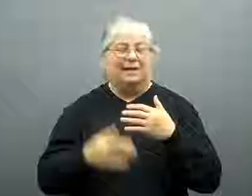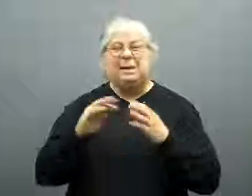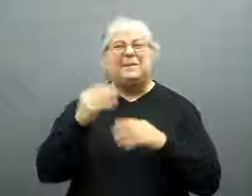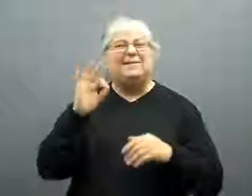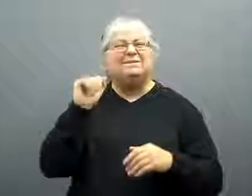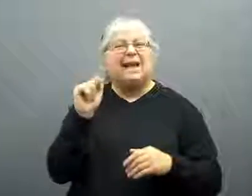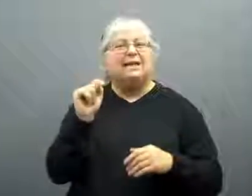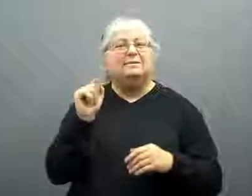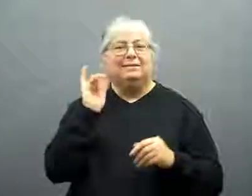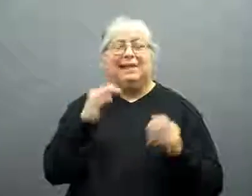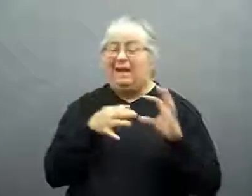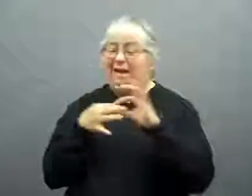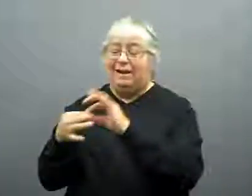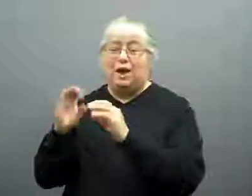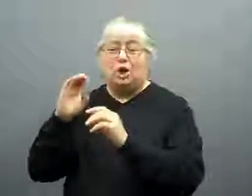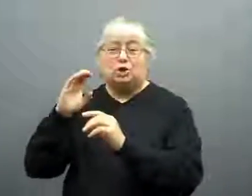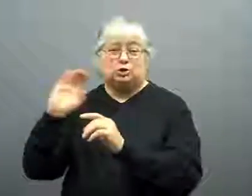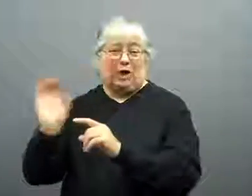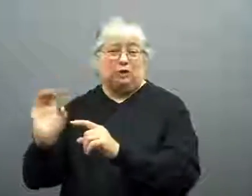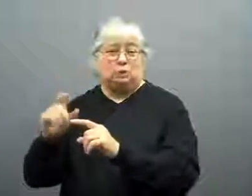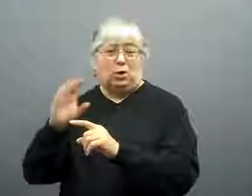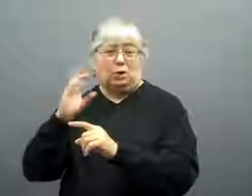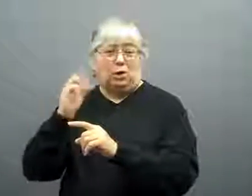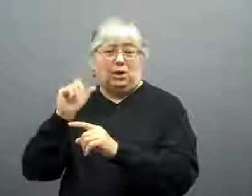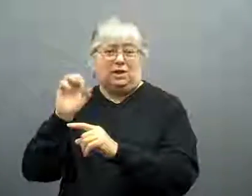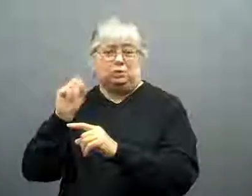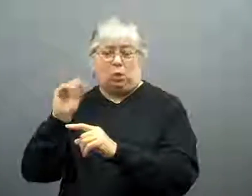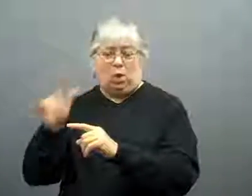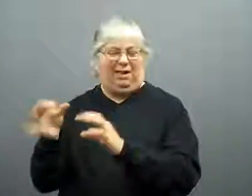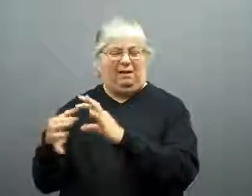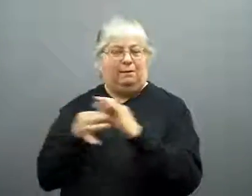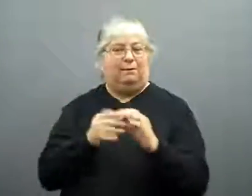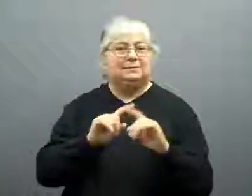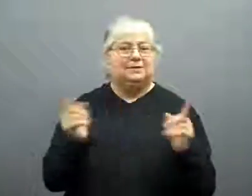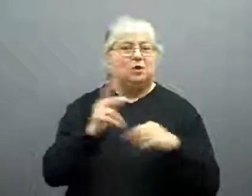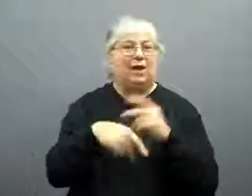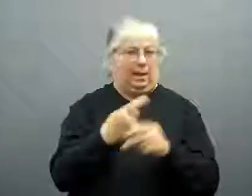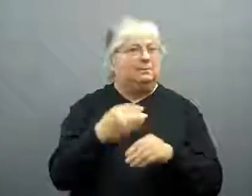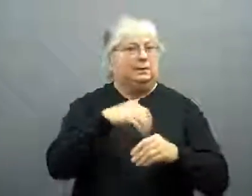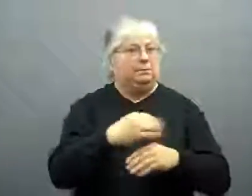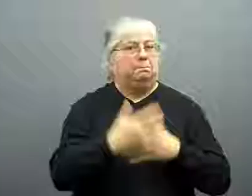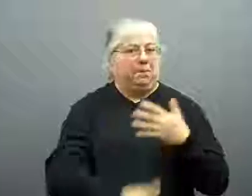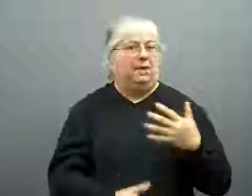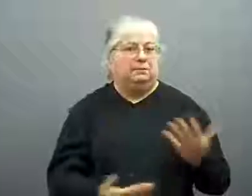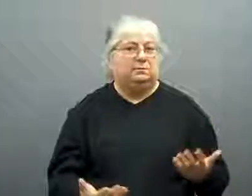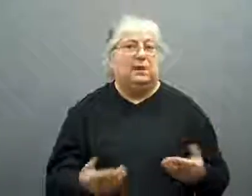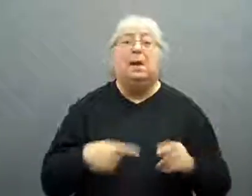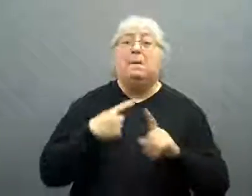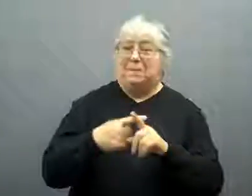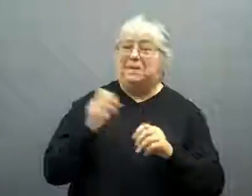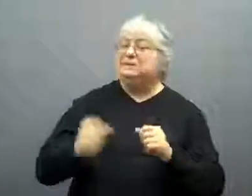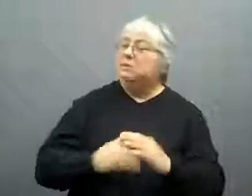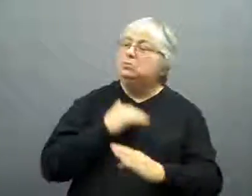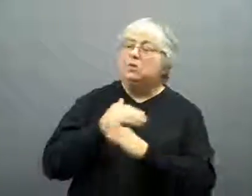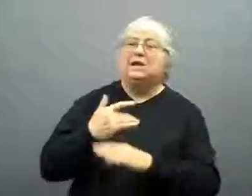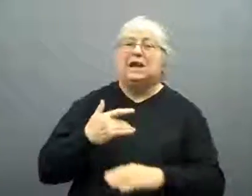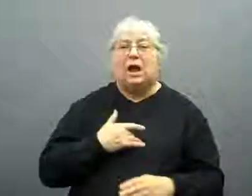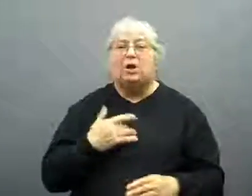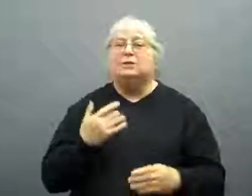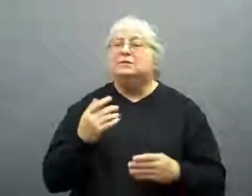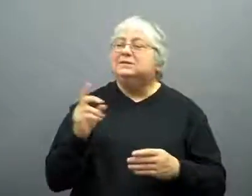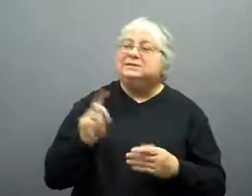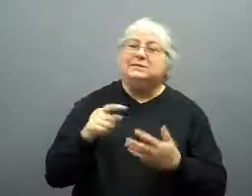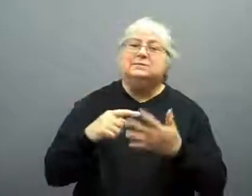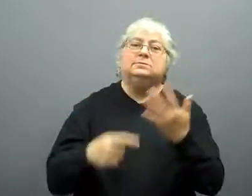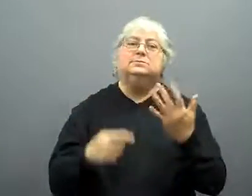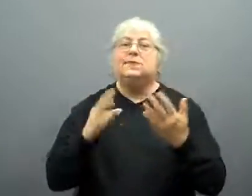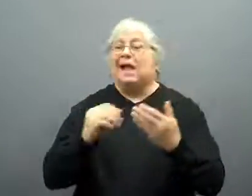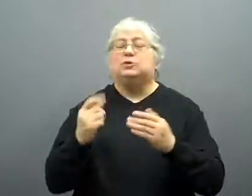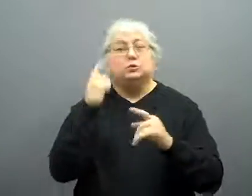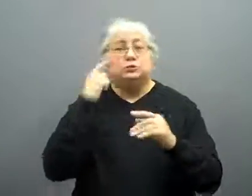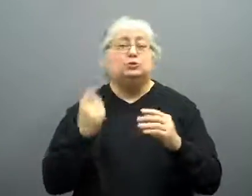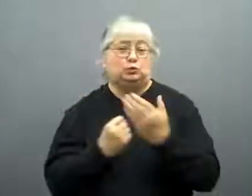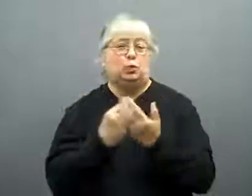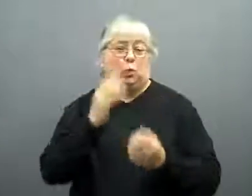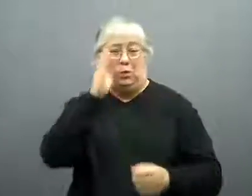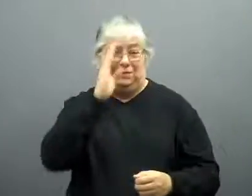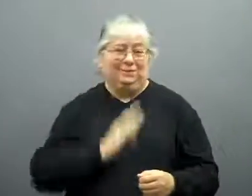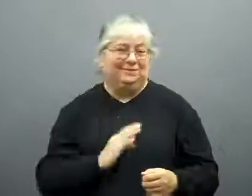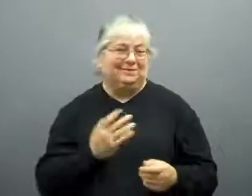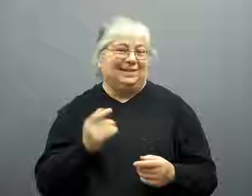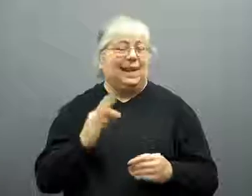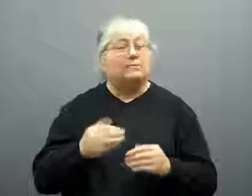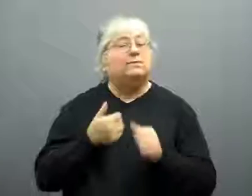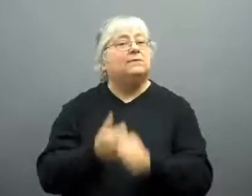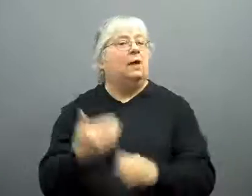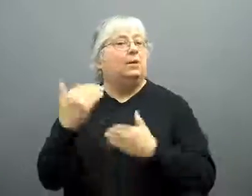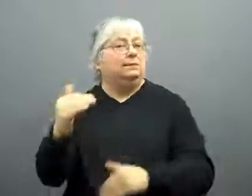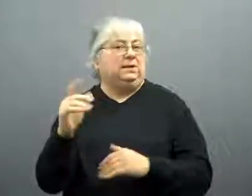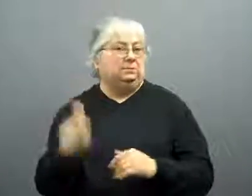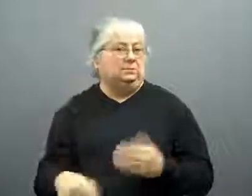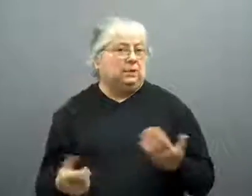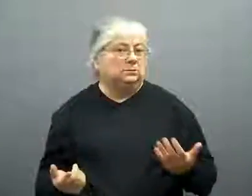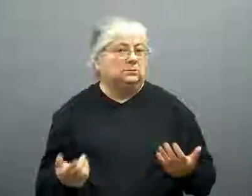Triglycerides are a fat in the blood associated with cholesterol.